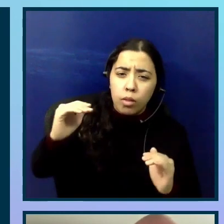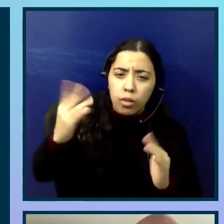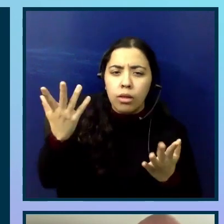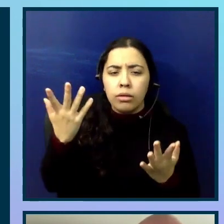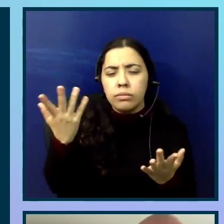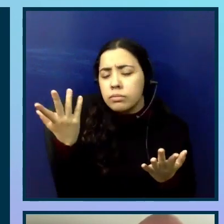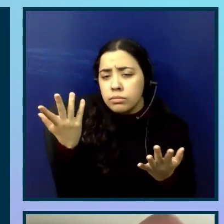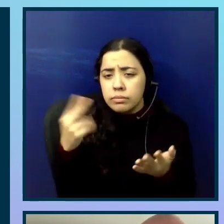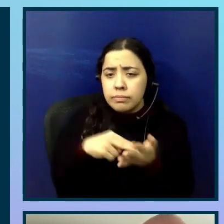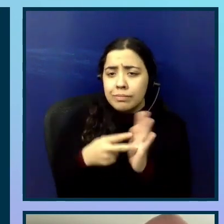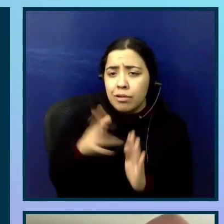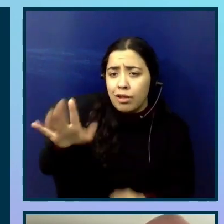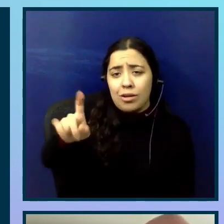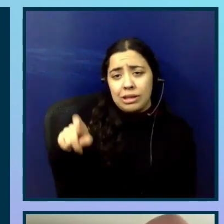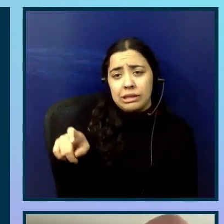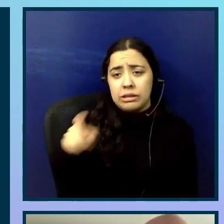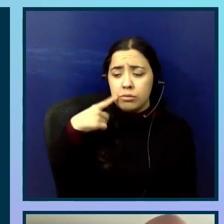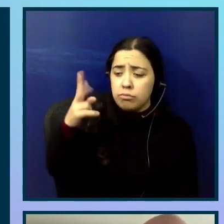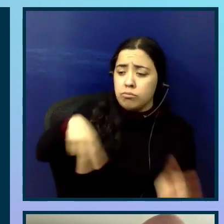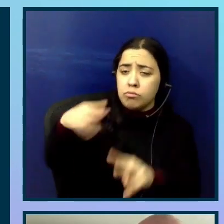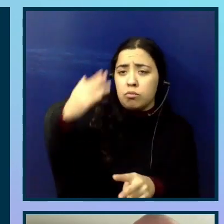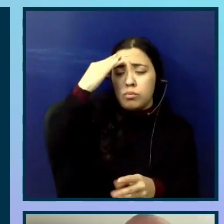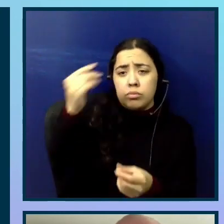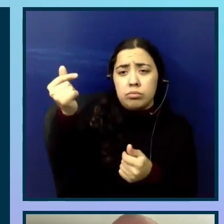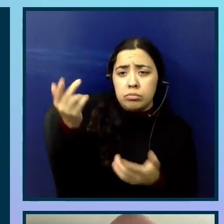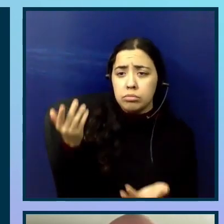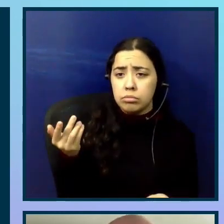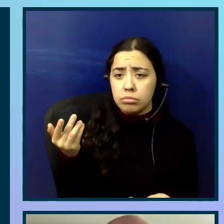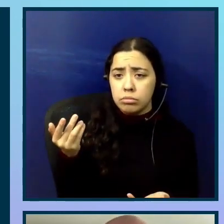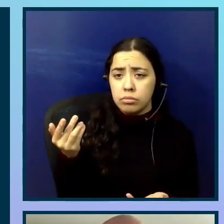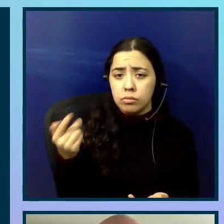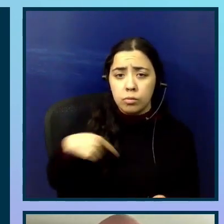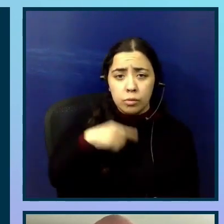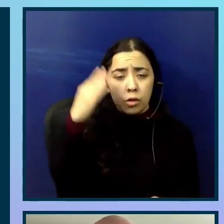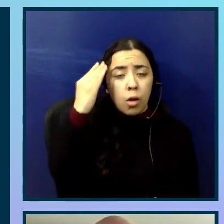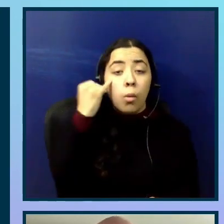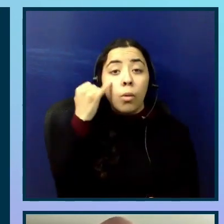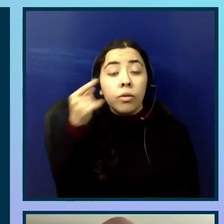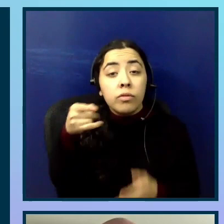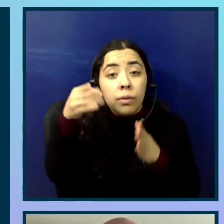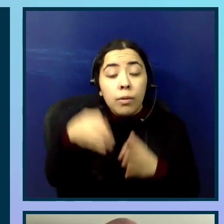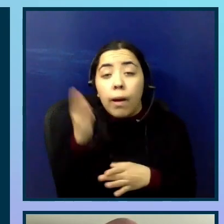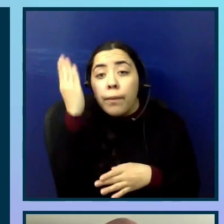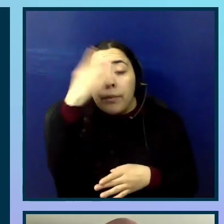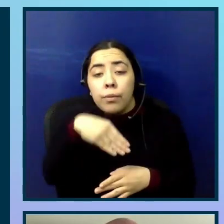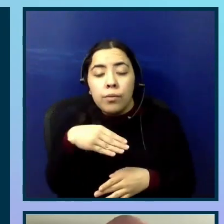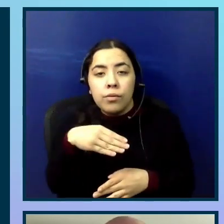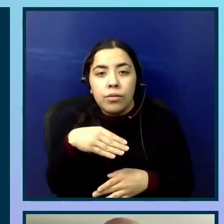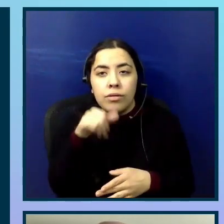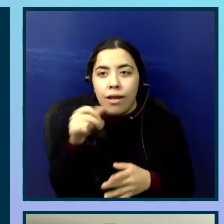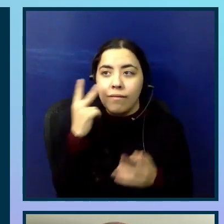And do we know if anyone has a hidden condition? Probably not. Remember what Jamie Knight,